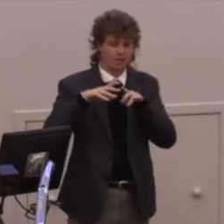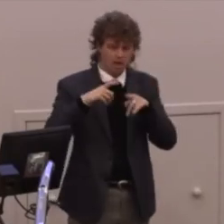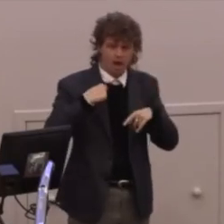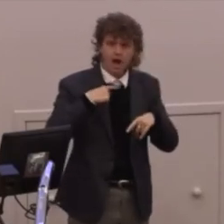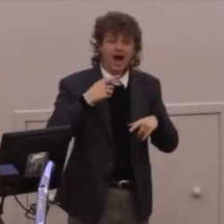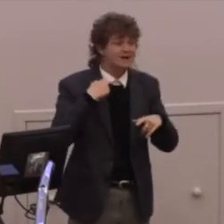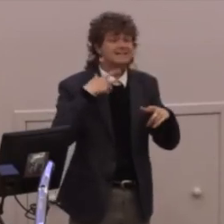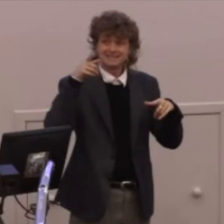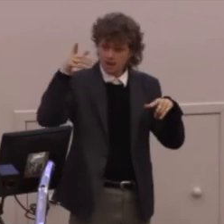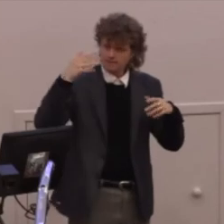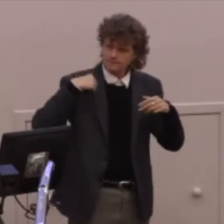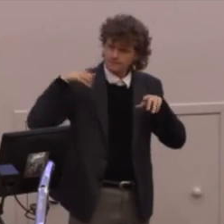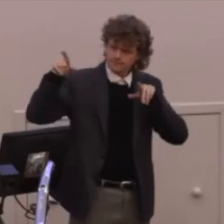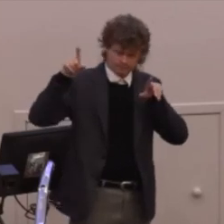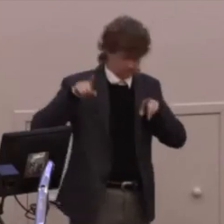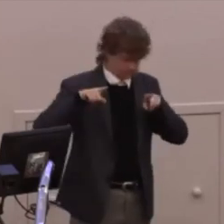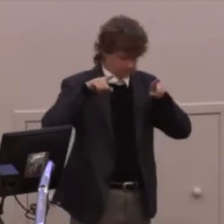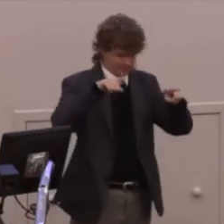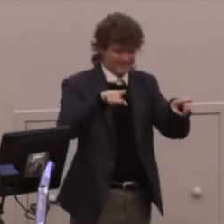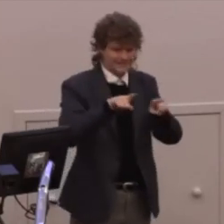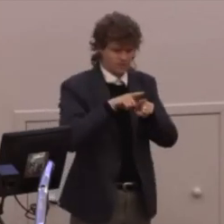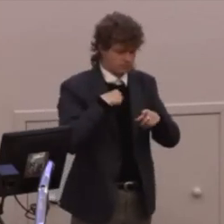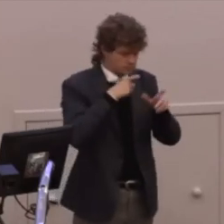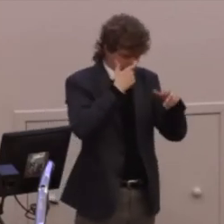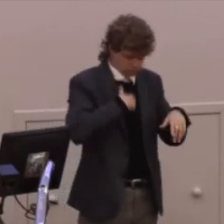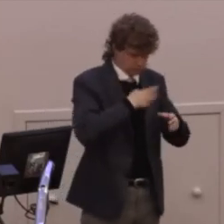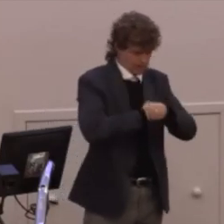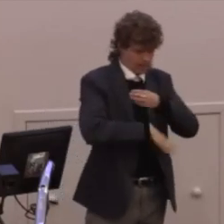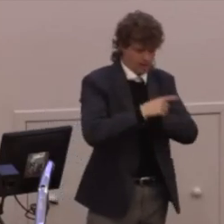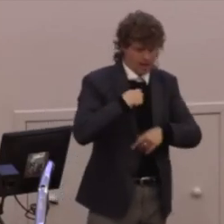disabilities. I feel the pain Britney felt of being completely